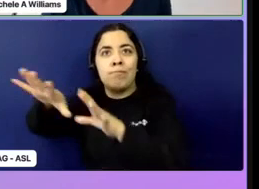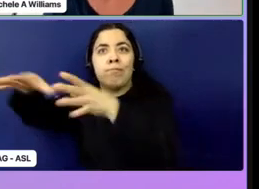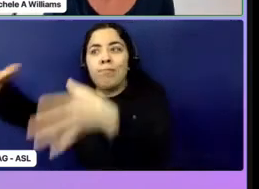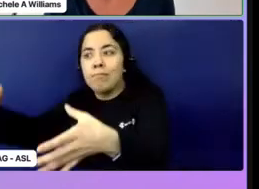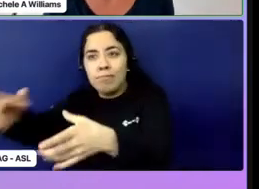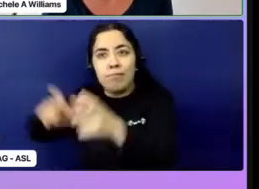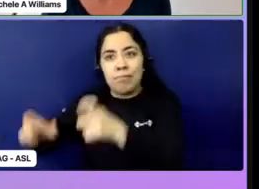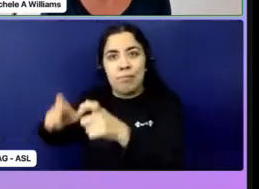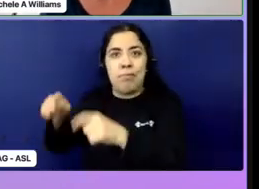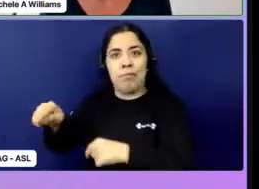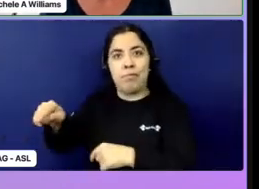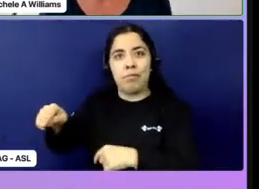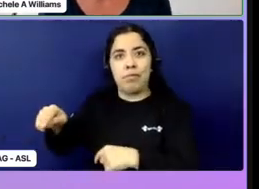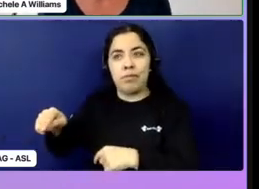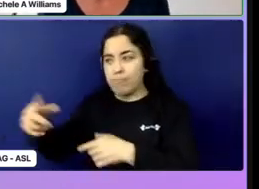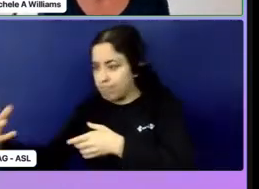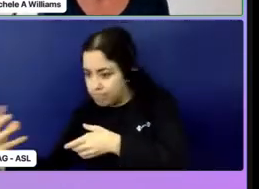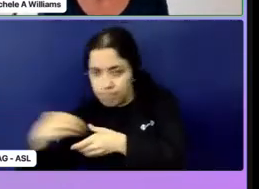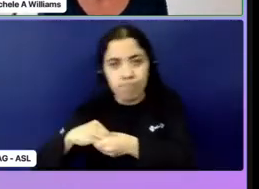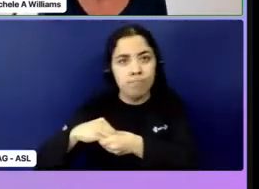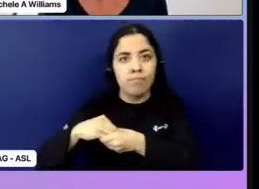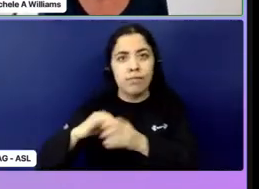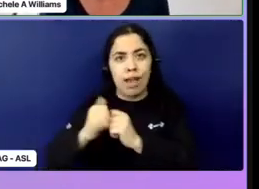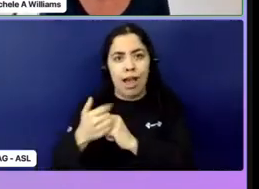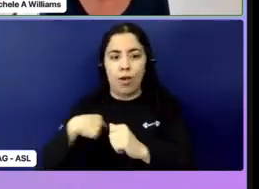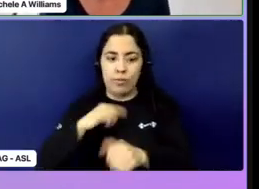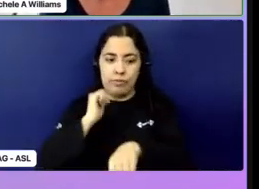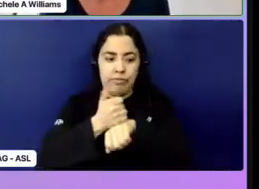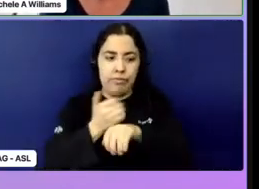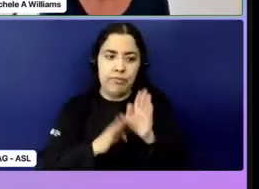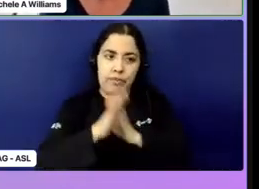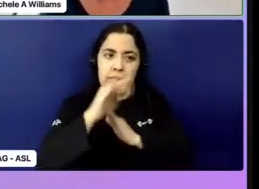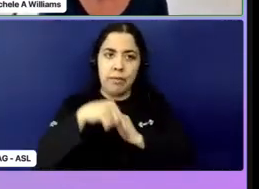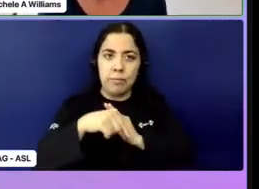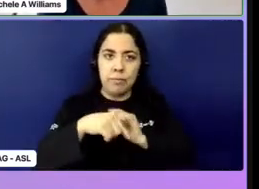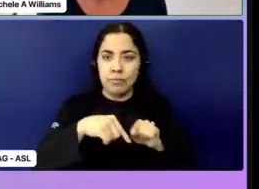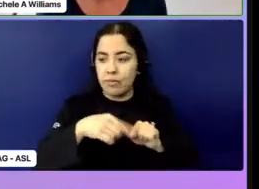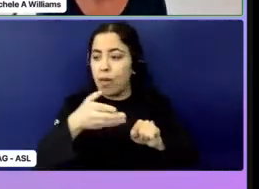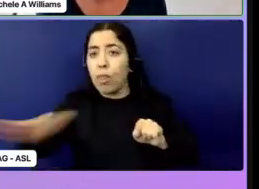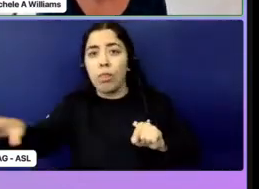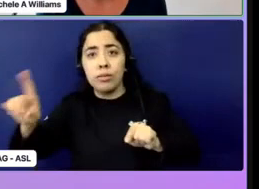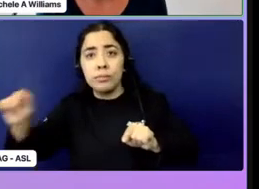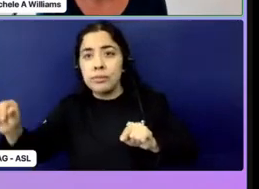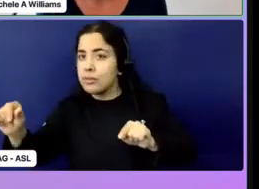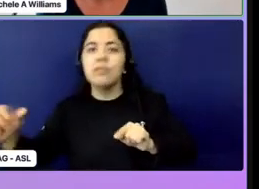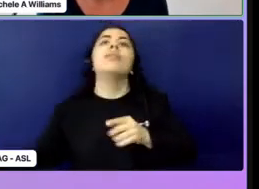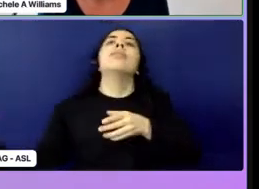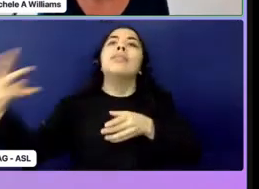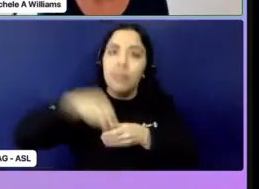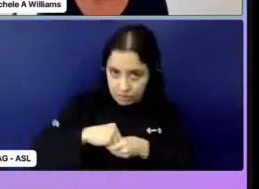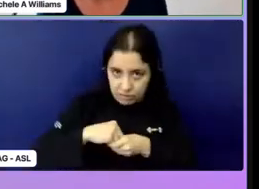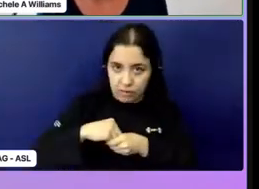our society, we have just lost the disability in the narrative of how they came about. With that, I don't